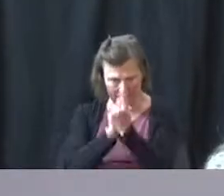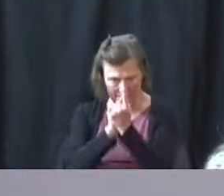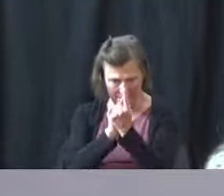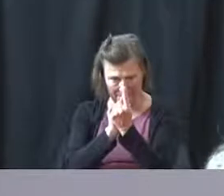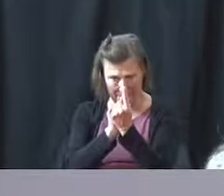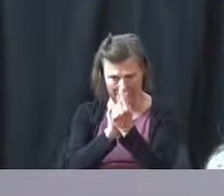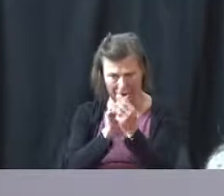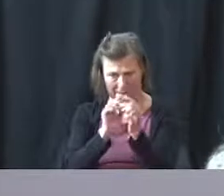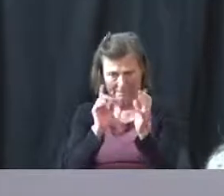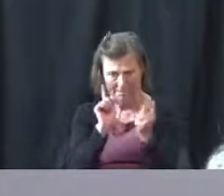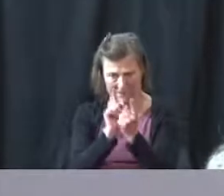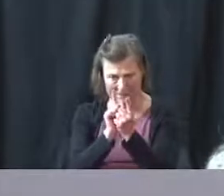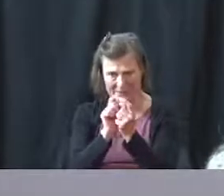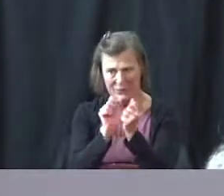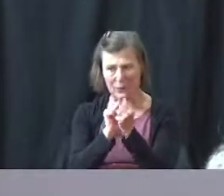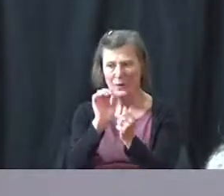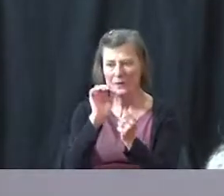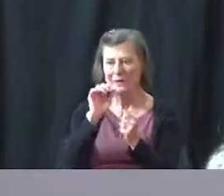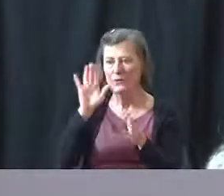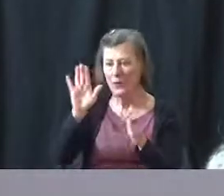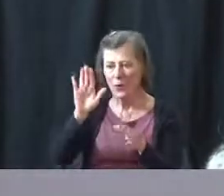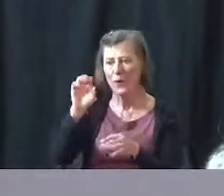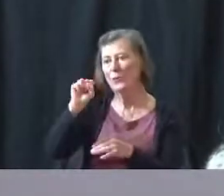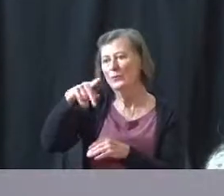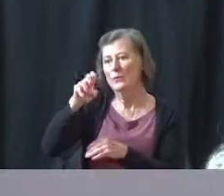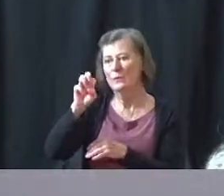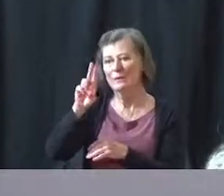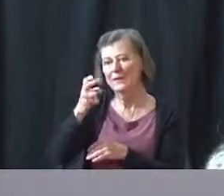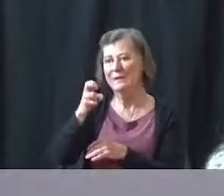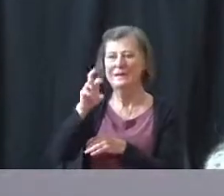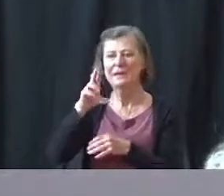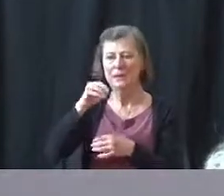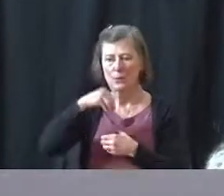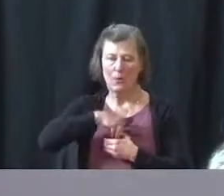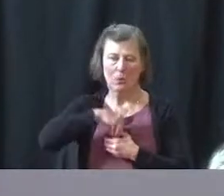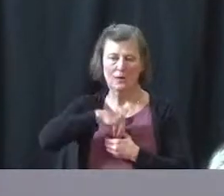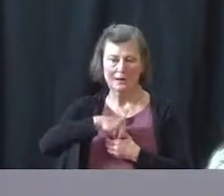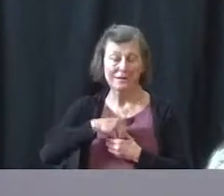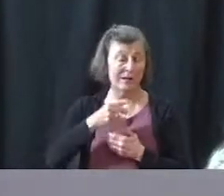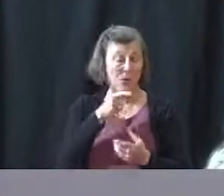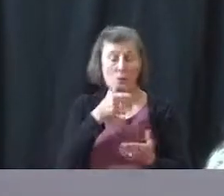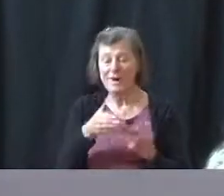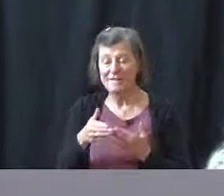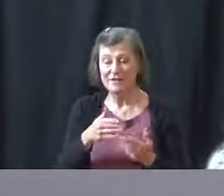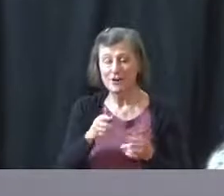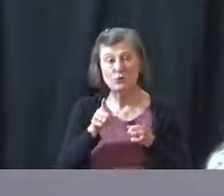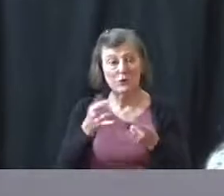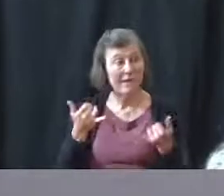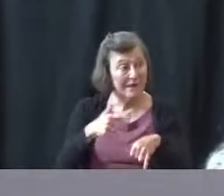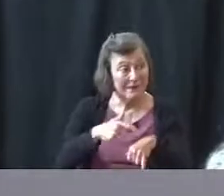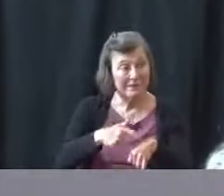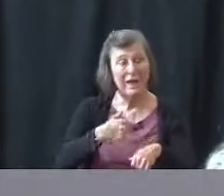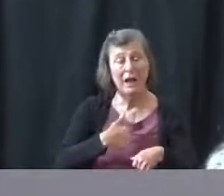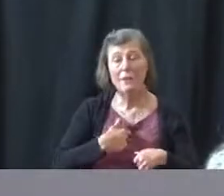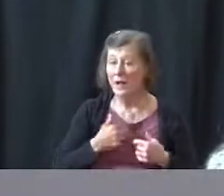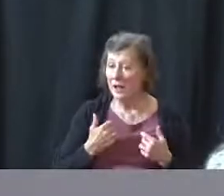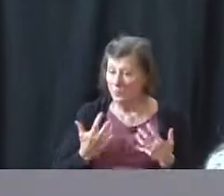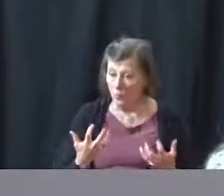may be for you. During this most trying time, I sense a call to shine the light of spiritual beauty into